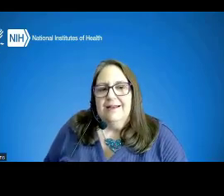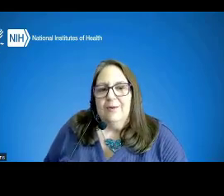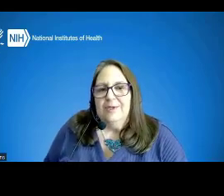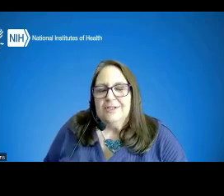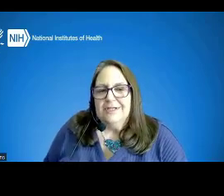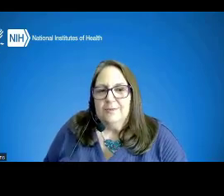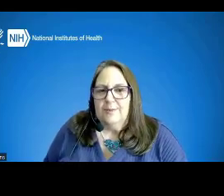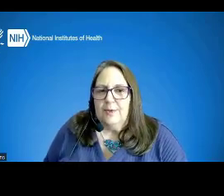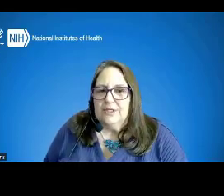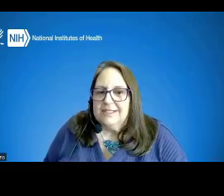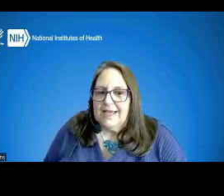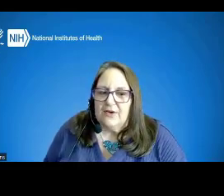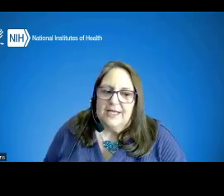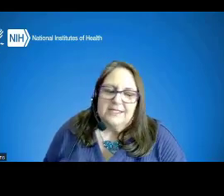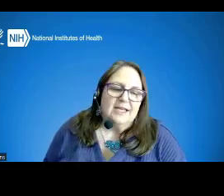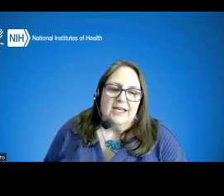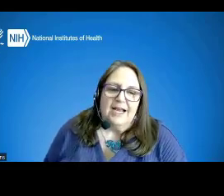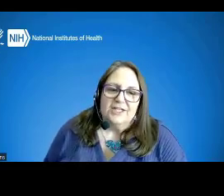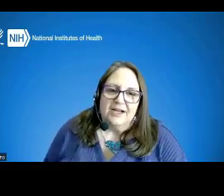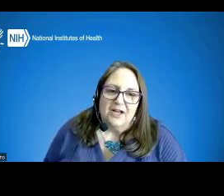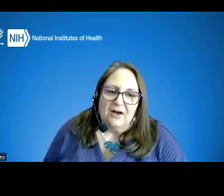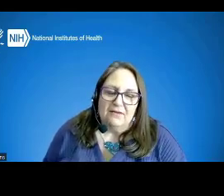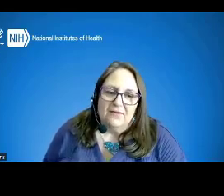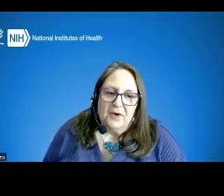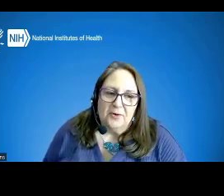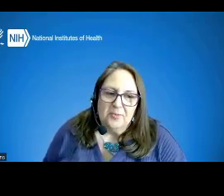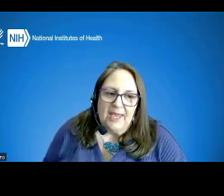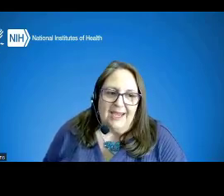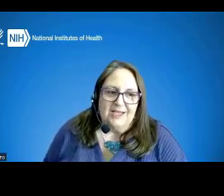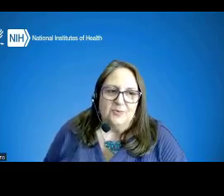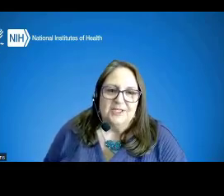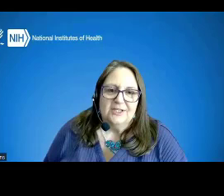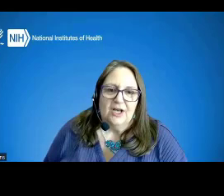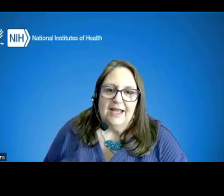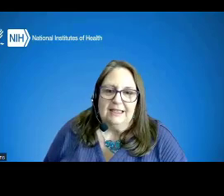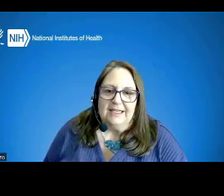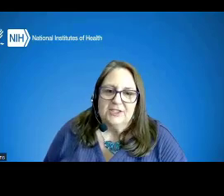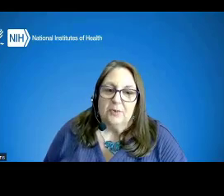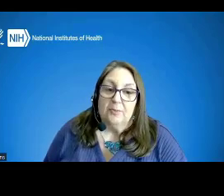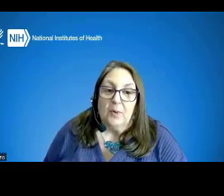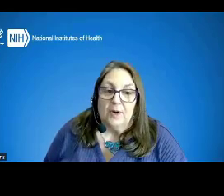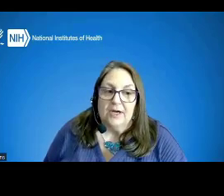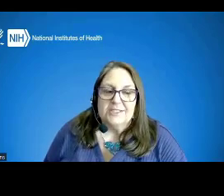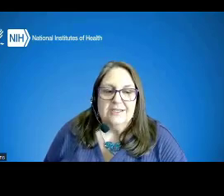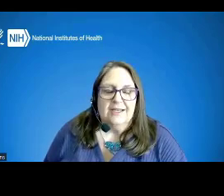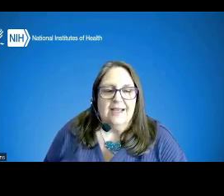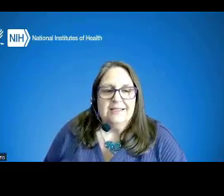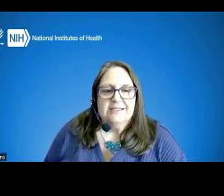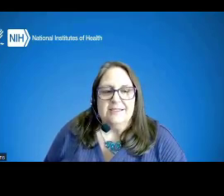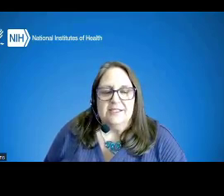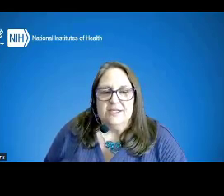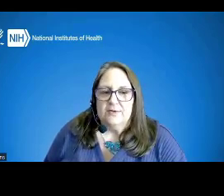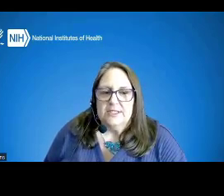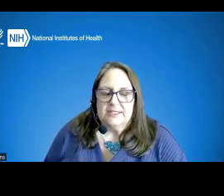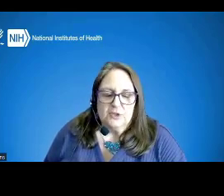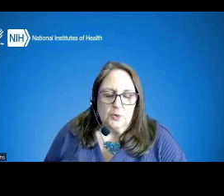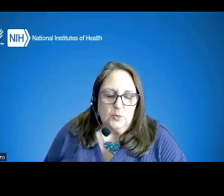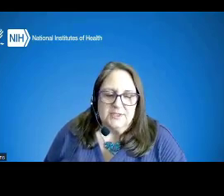Now, when we looked at that grants.nih.gov home page, we saw that link to report, and that's this series of tools that we have,